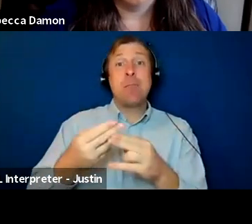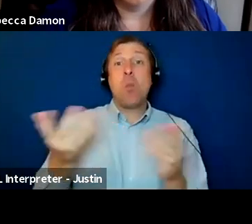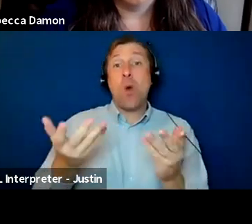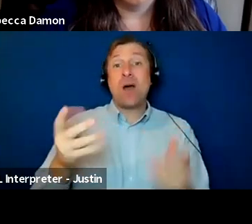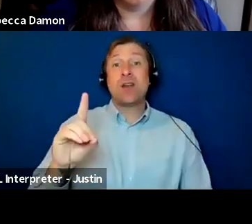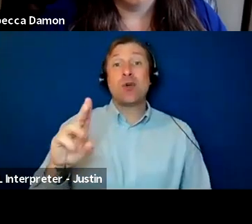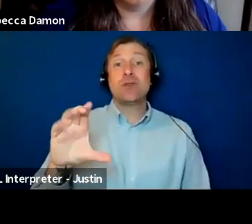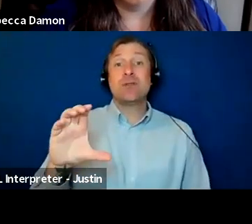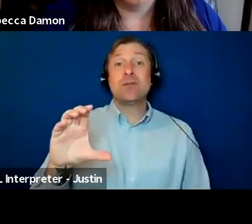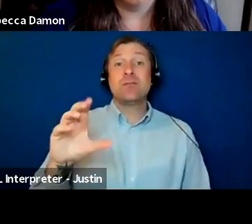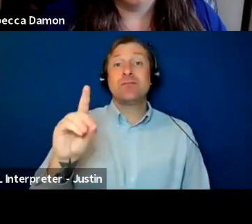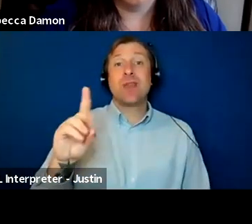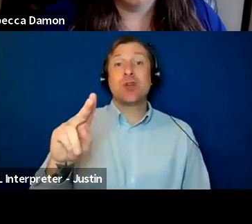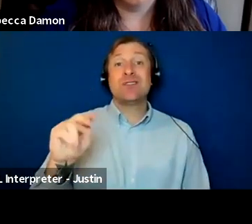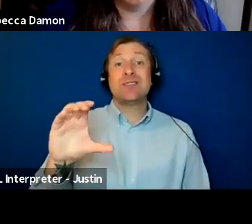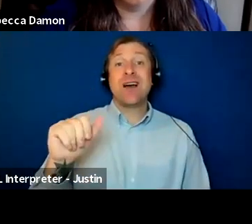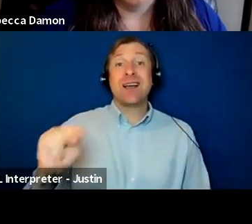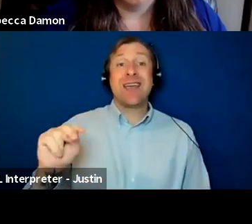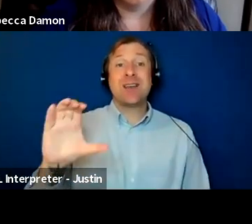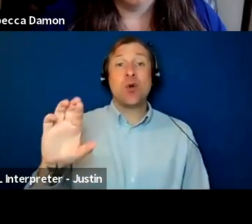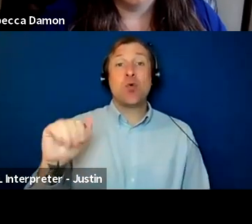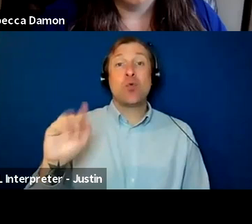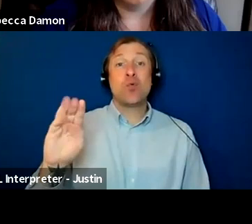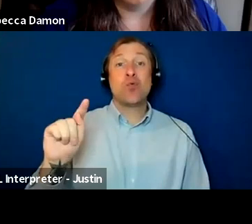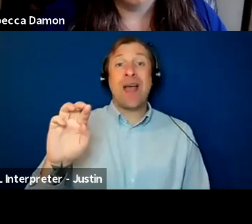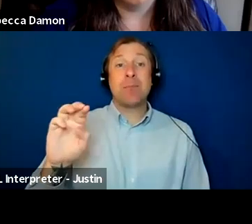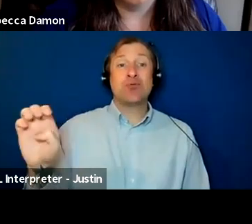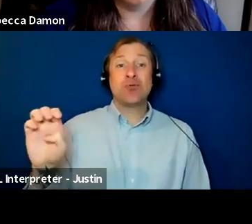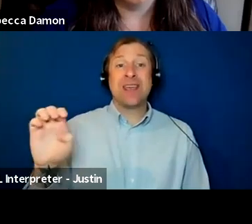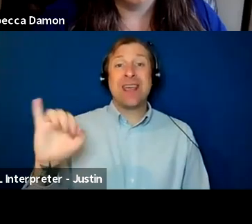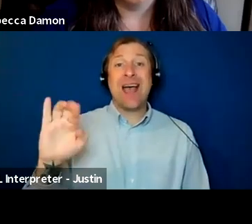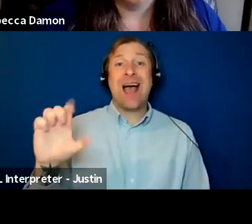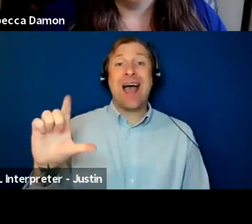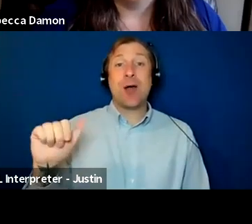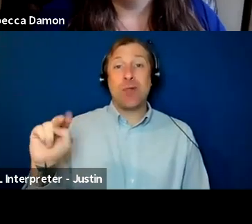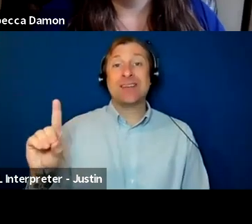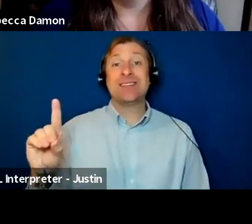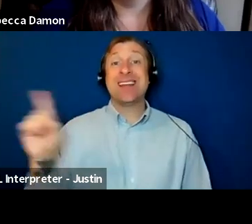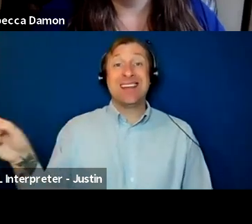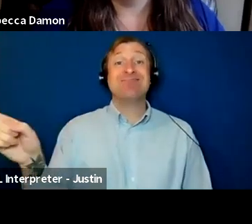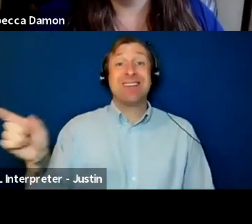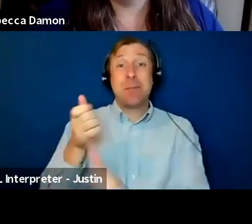He is our COO and our general counsel. And at a certain point, took the lead in this,